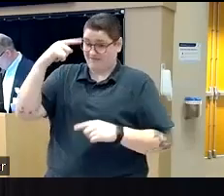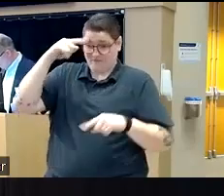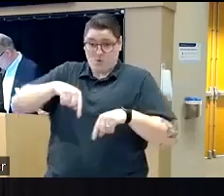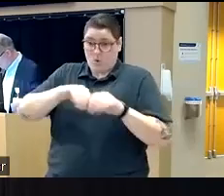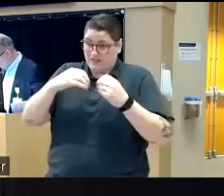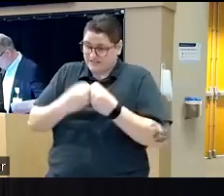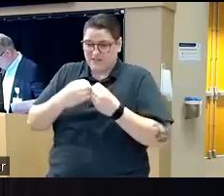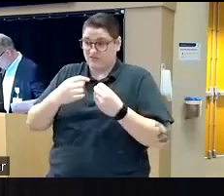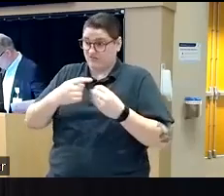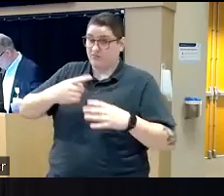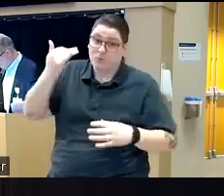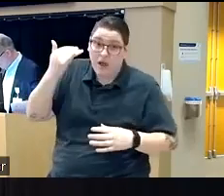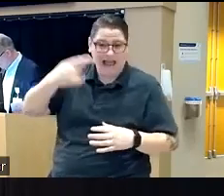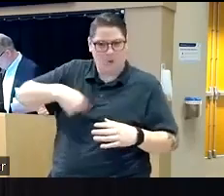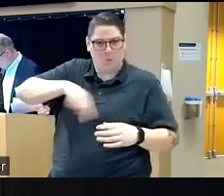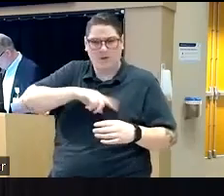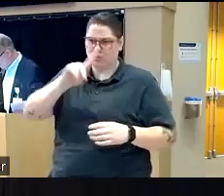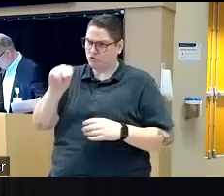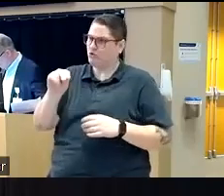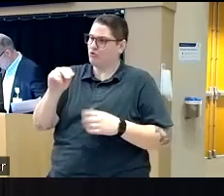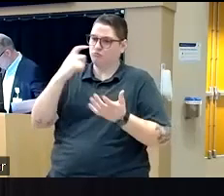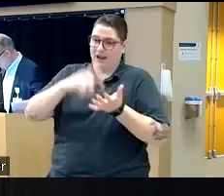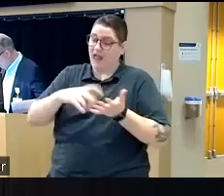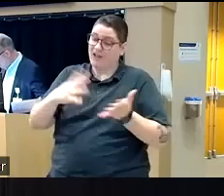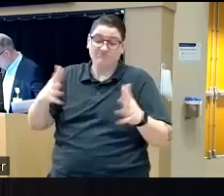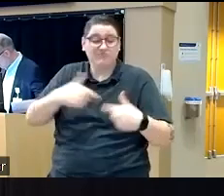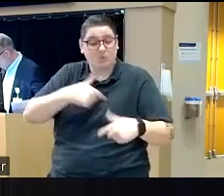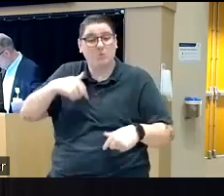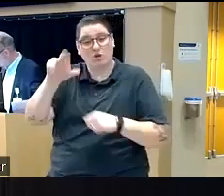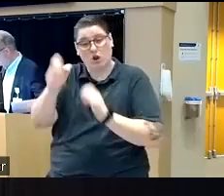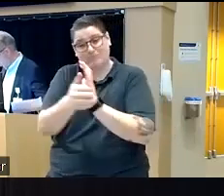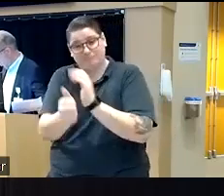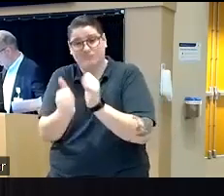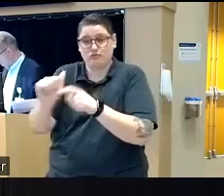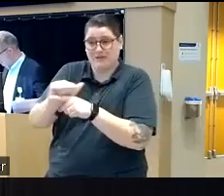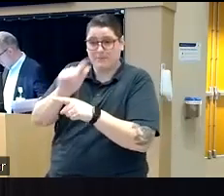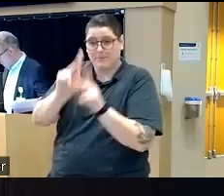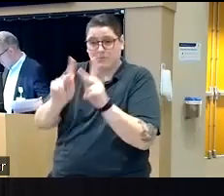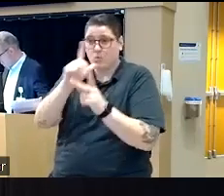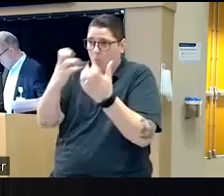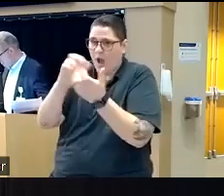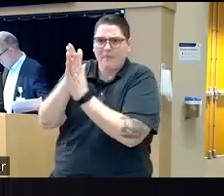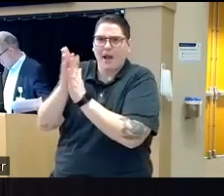our ability to train people that are working to reach their educational goals so then um